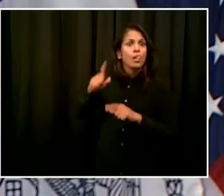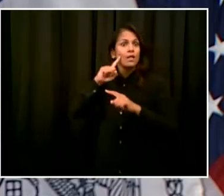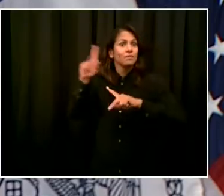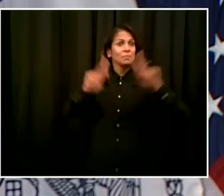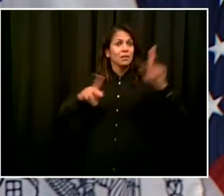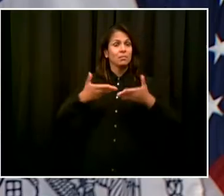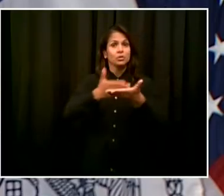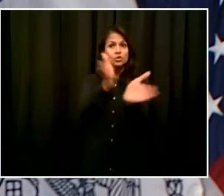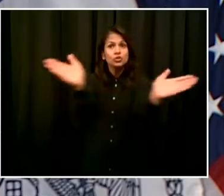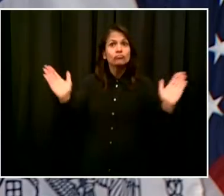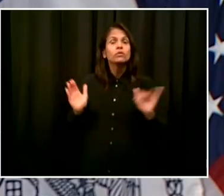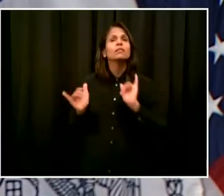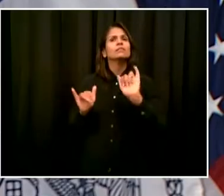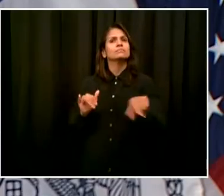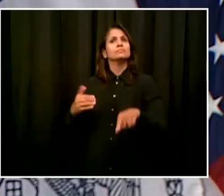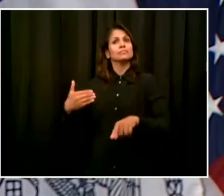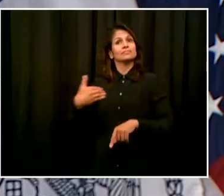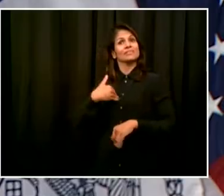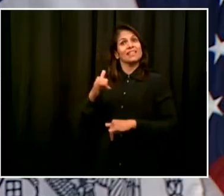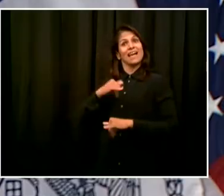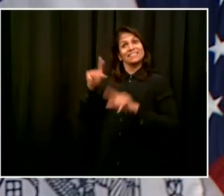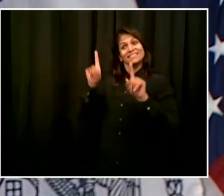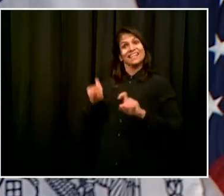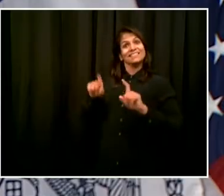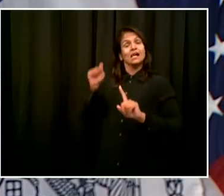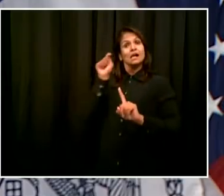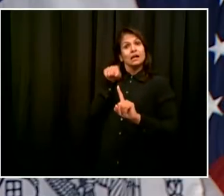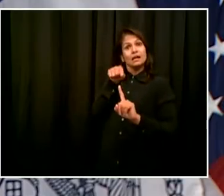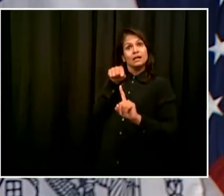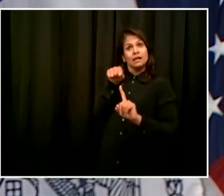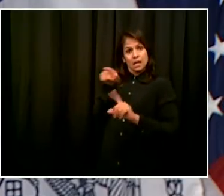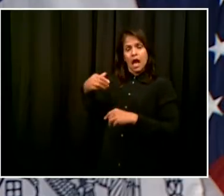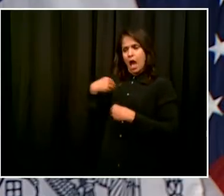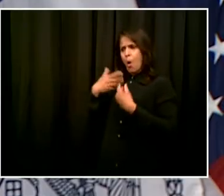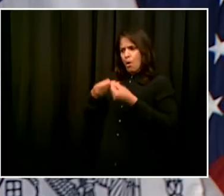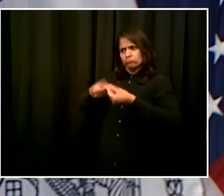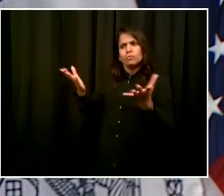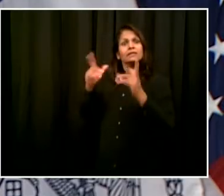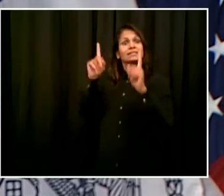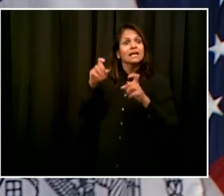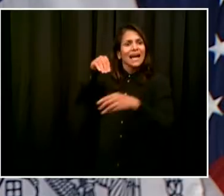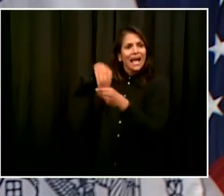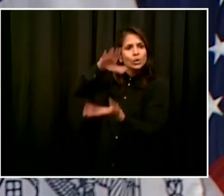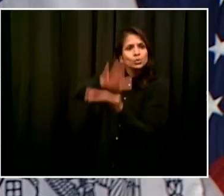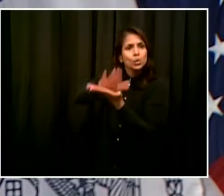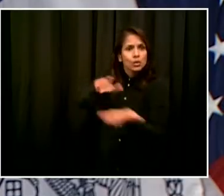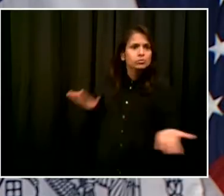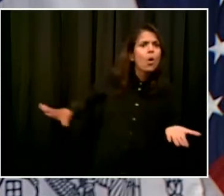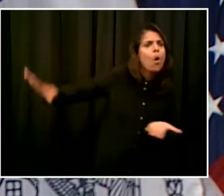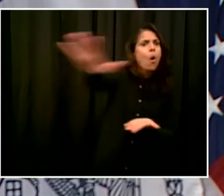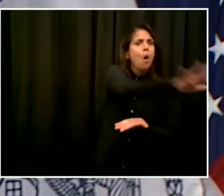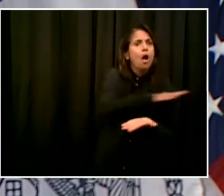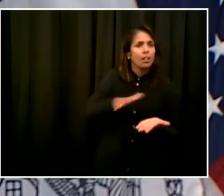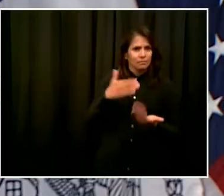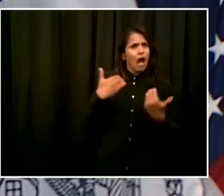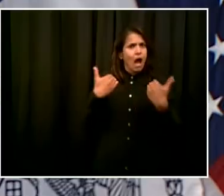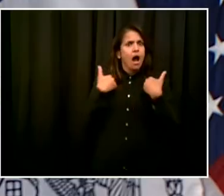ENCOURAGE ERYVEONTE O GET IT. YOU'RE GOING TO HAVE REGULAR TESTING IN AND AROUND OUR SCHOOLS. WERE HAVING